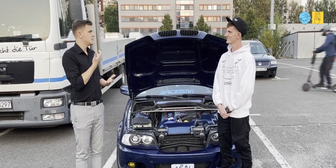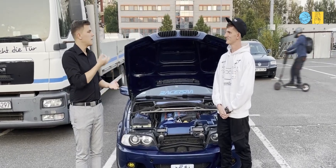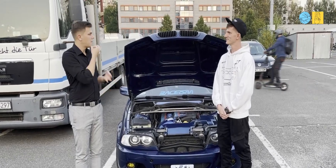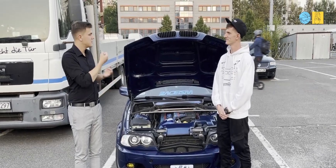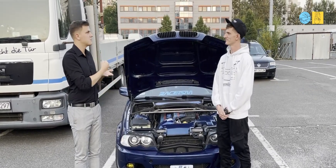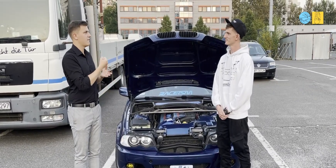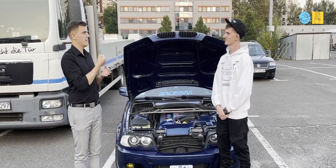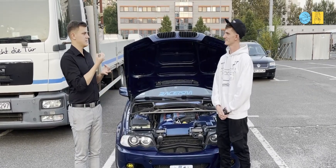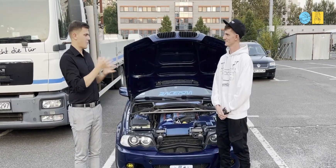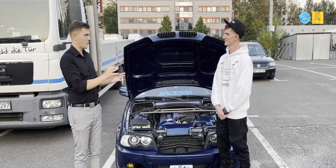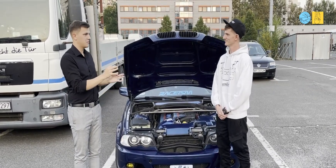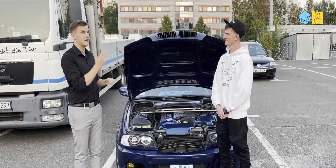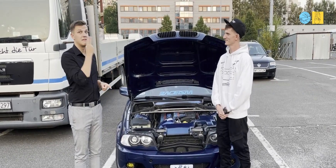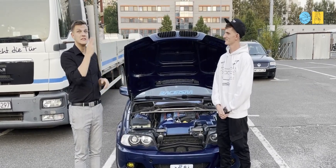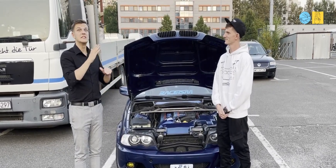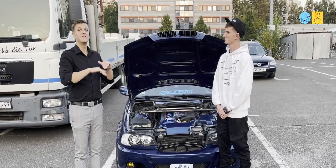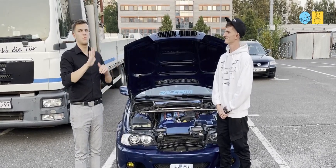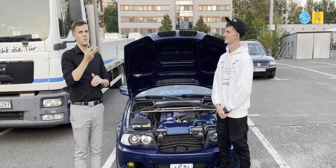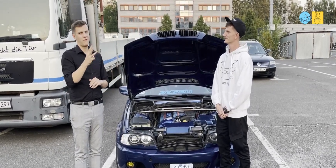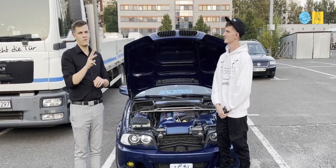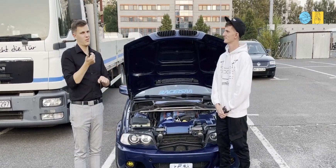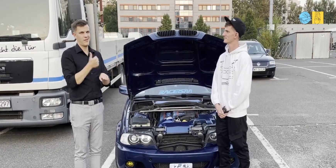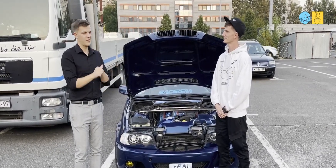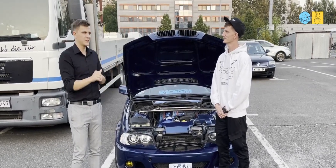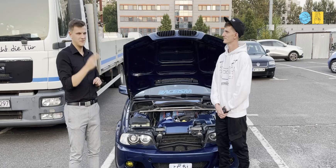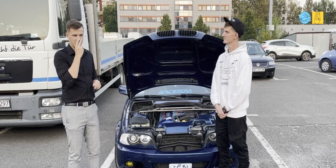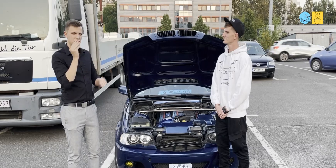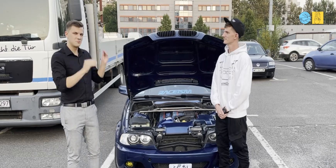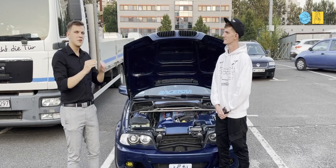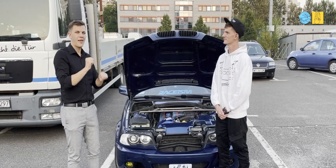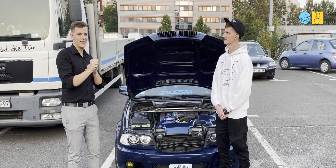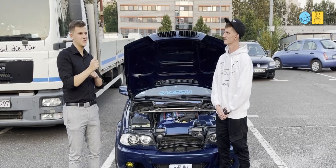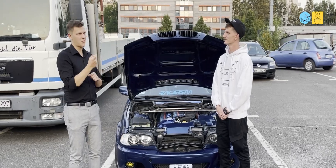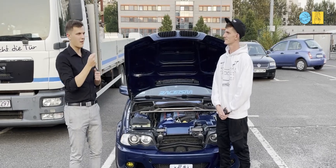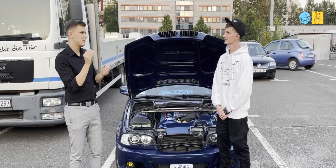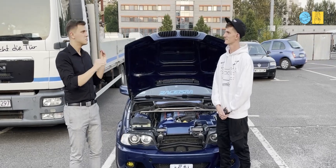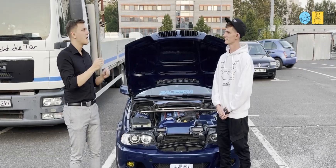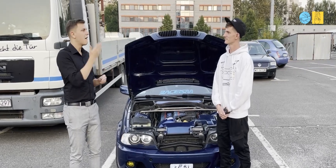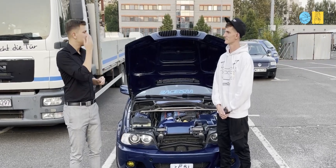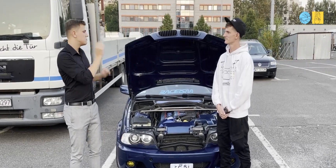[K]: I would like to ask you a bit about your car, because you can see that you picked something on it,